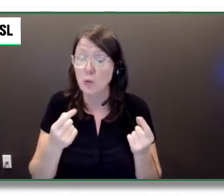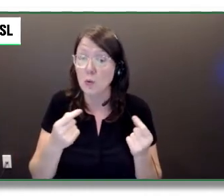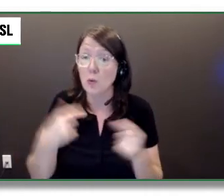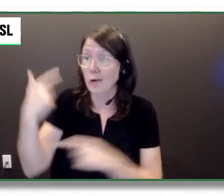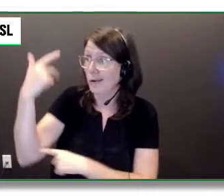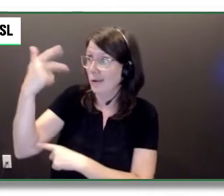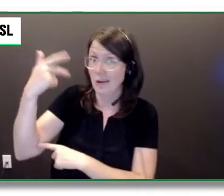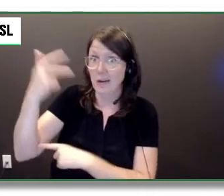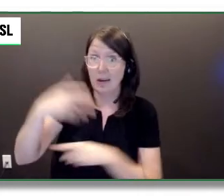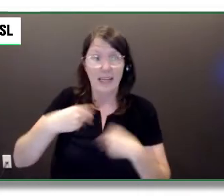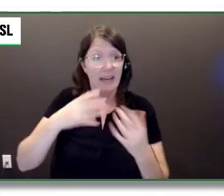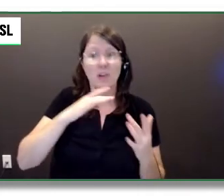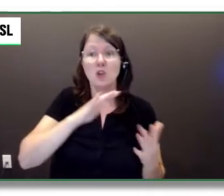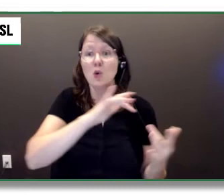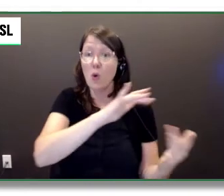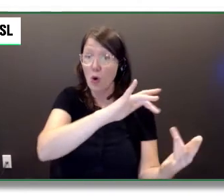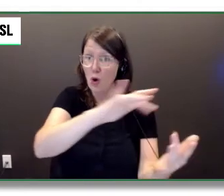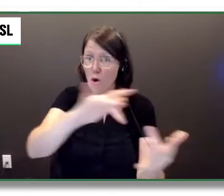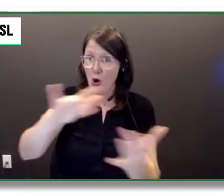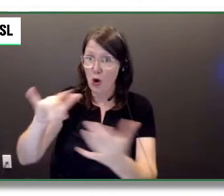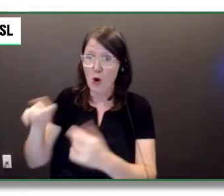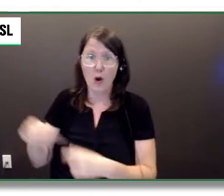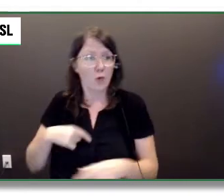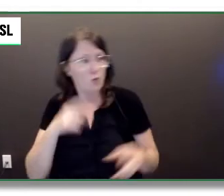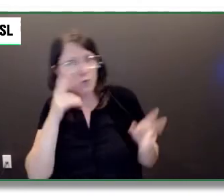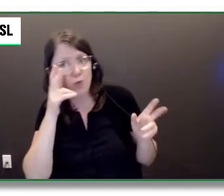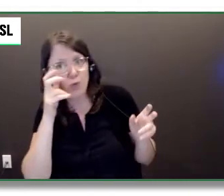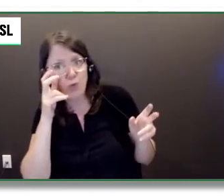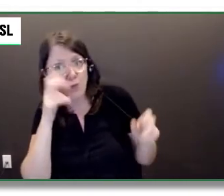on YouTube. This is their YouTube page. You can see they have videos here. For